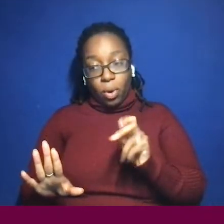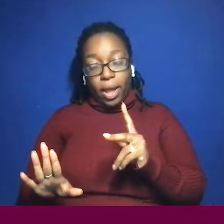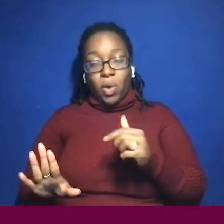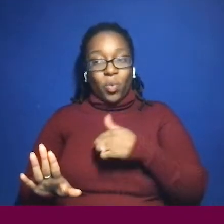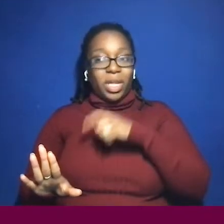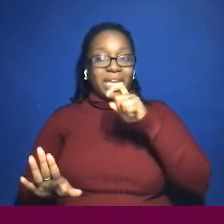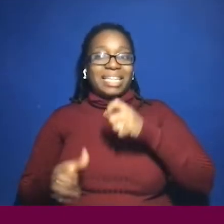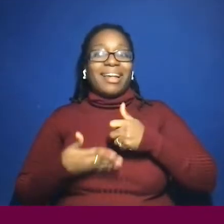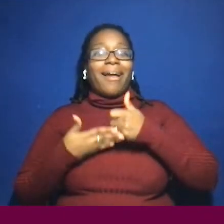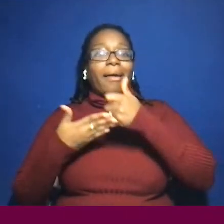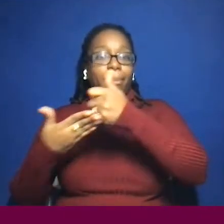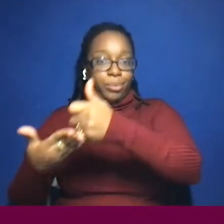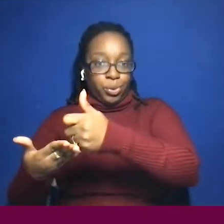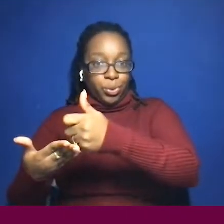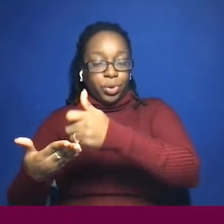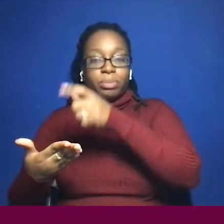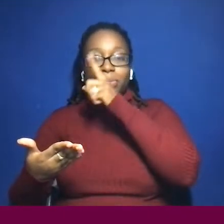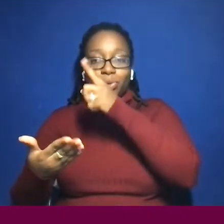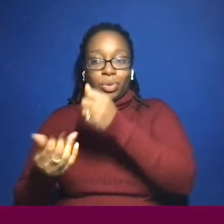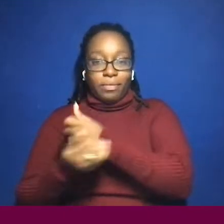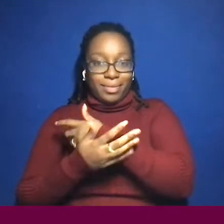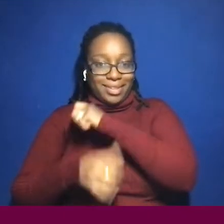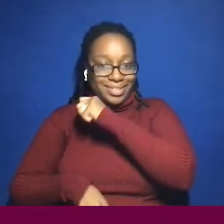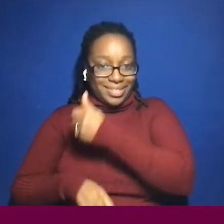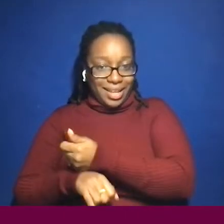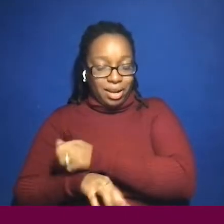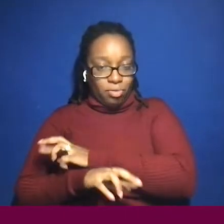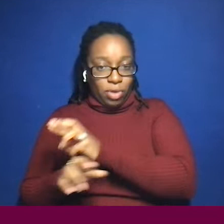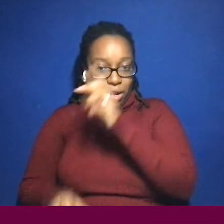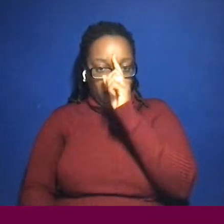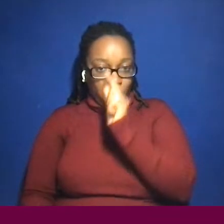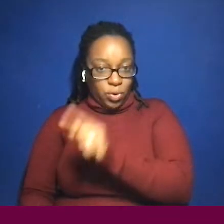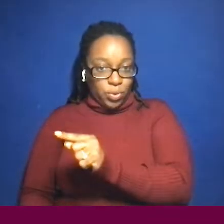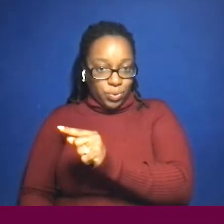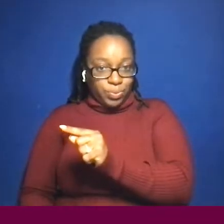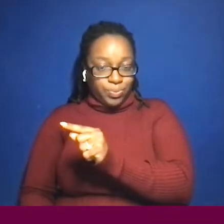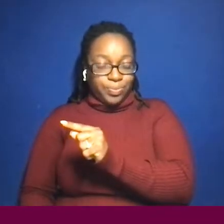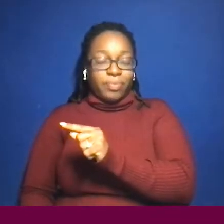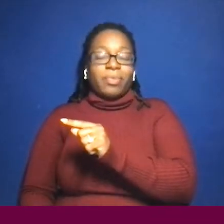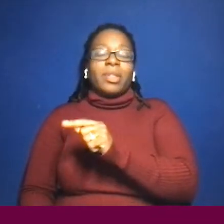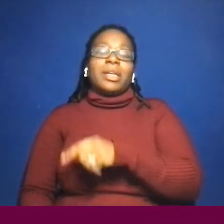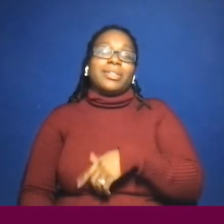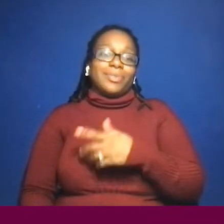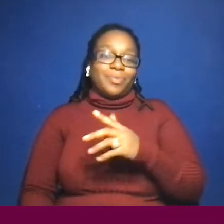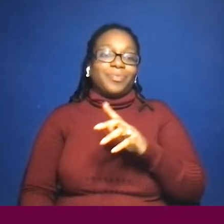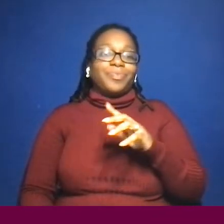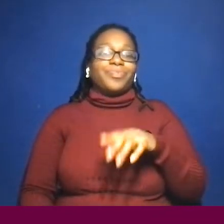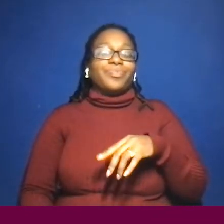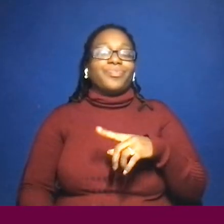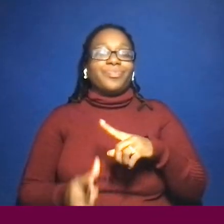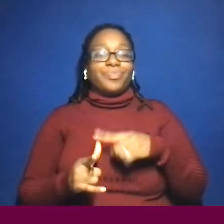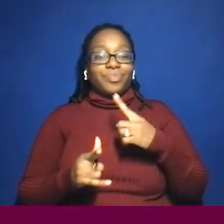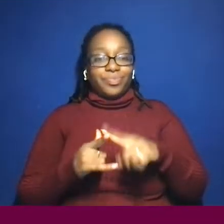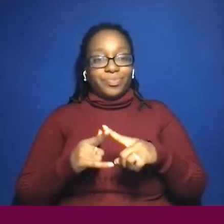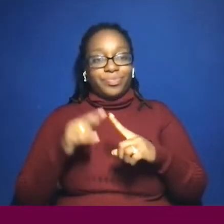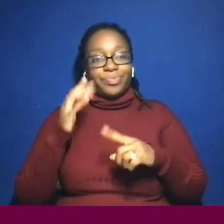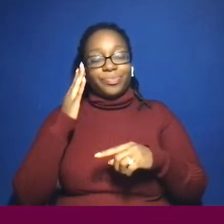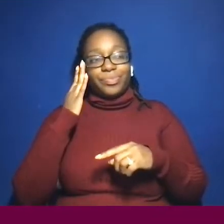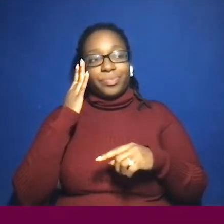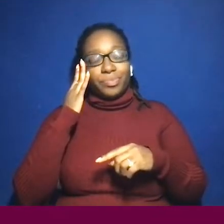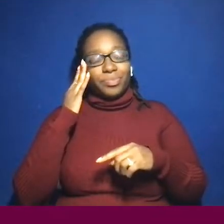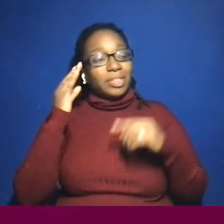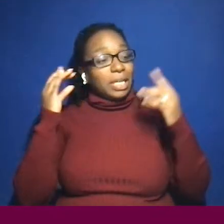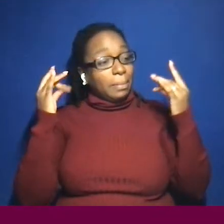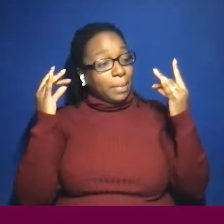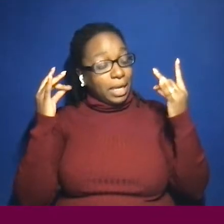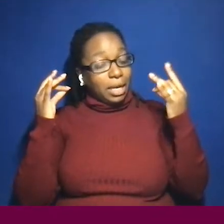to make sure that all of these things are in place. And so then, thinking about COVID,